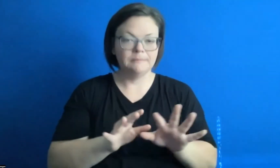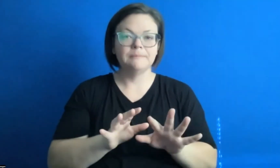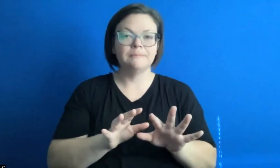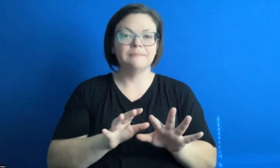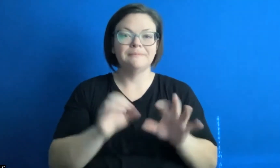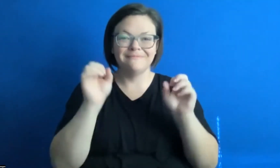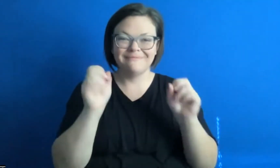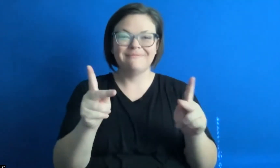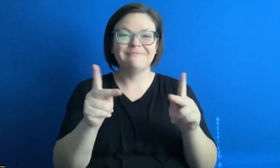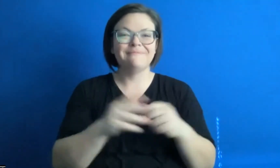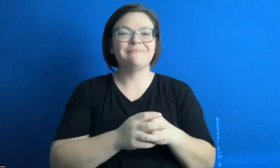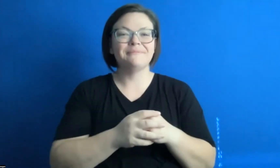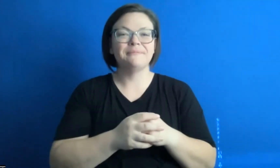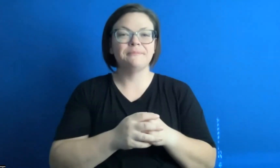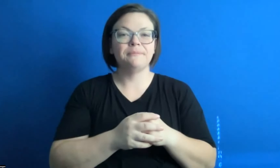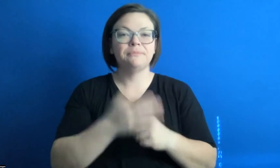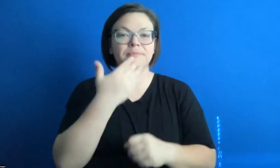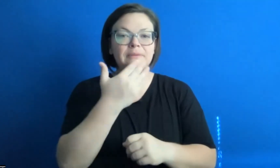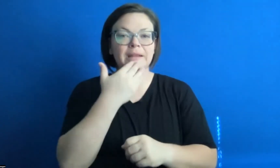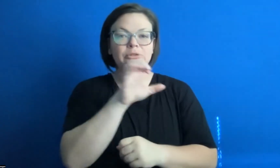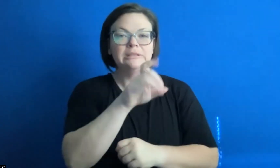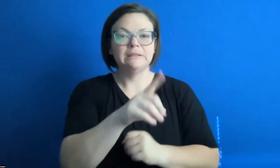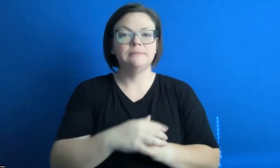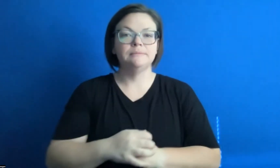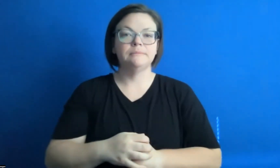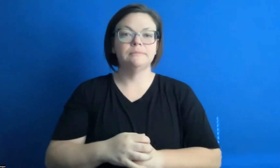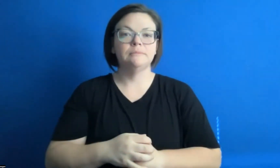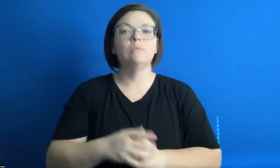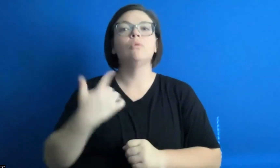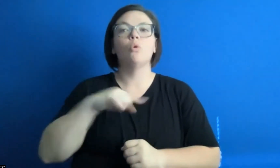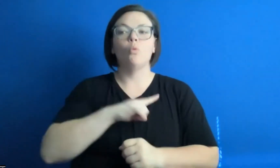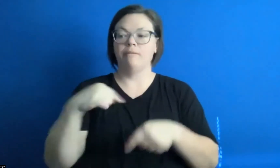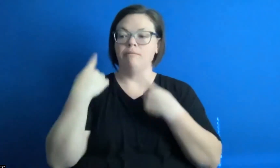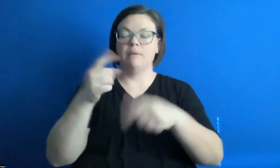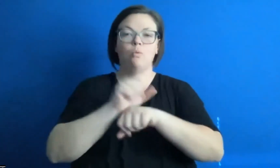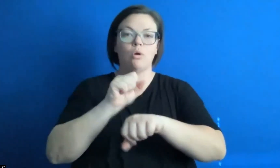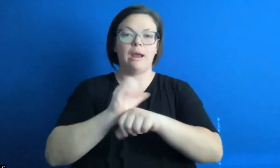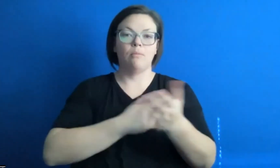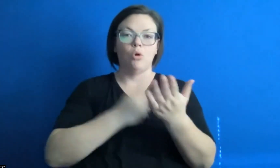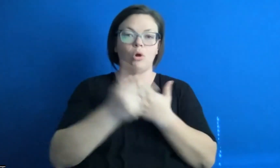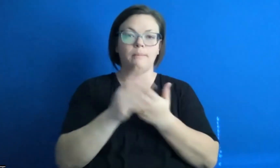All right. Thank you CD. So we've been working to make our programs more accessible for this